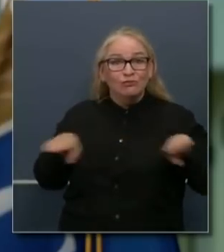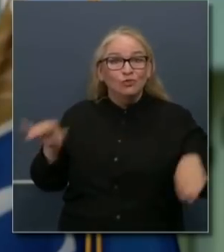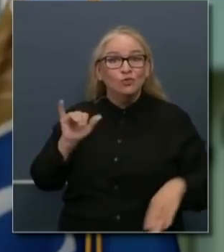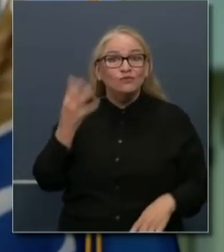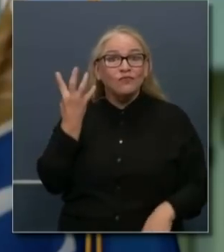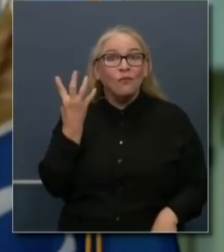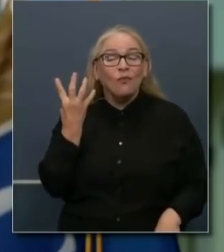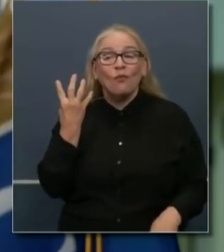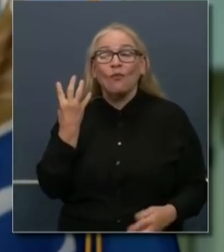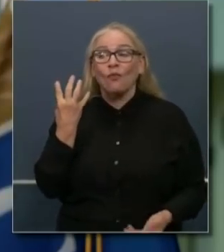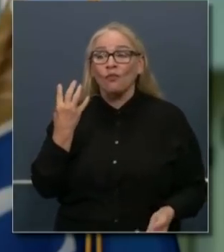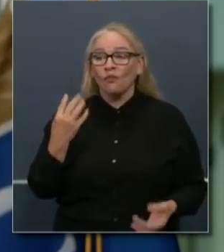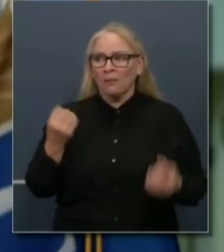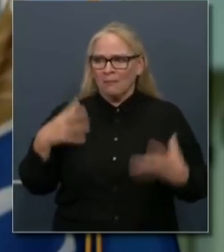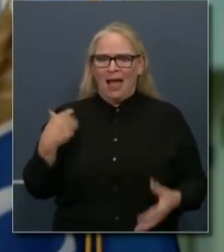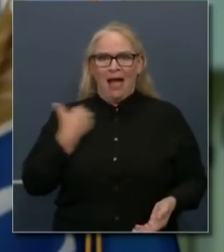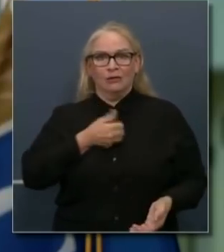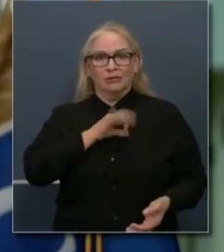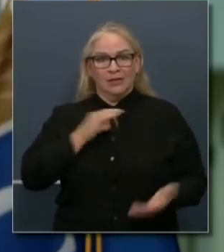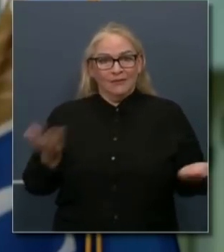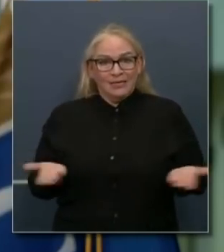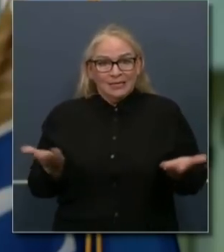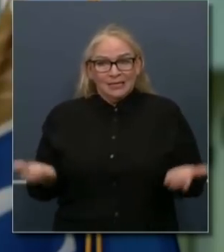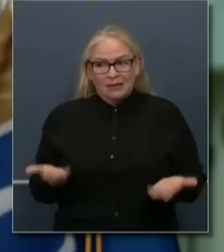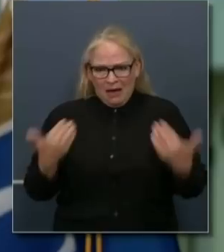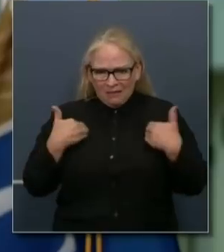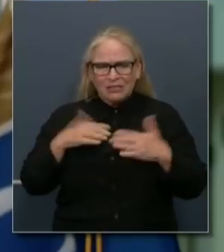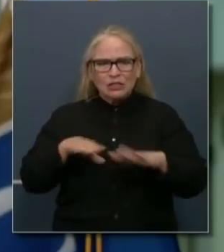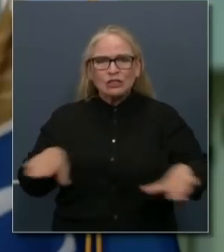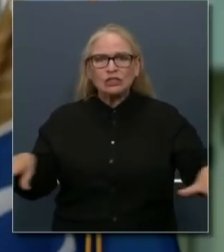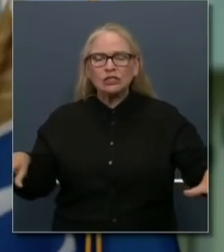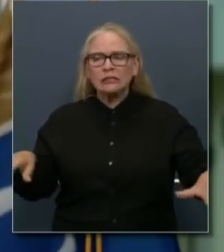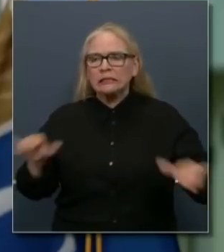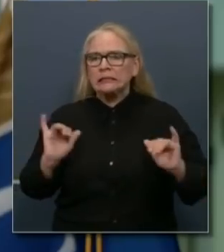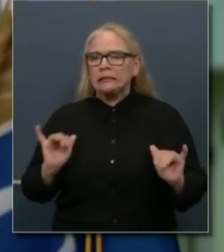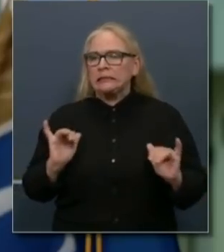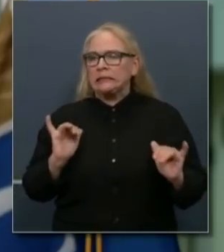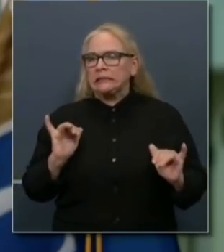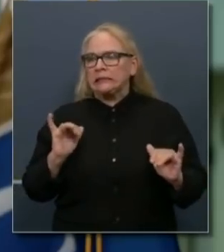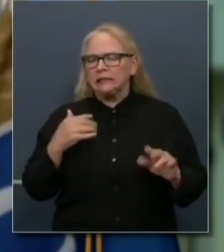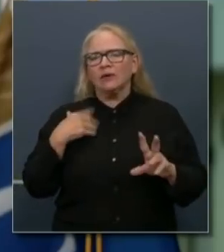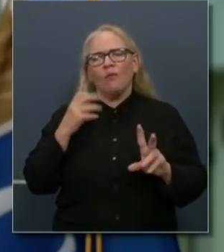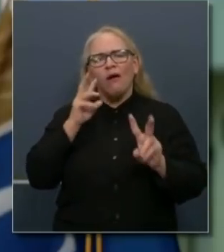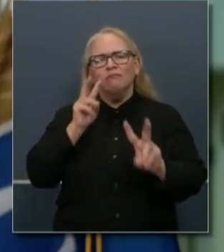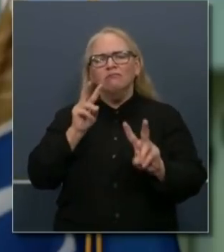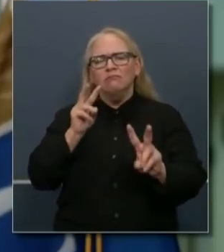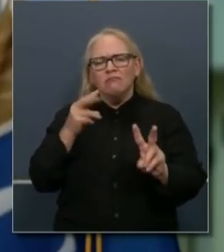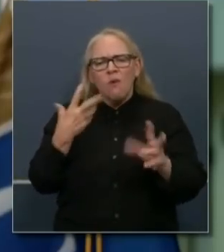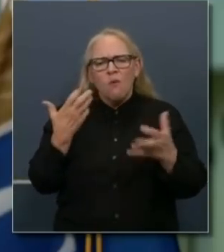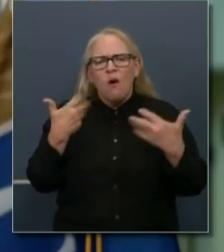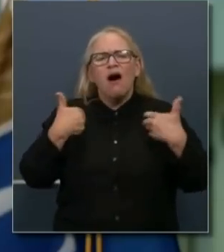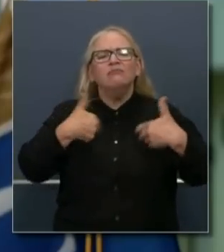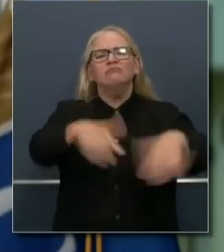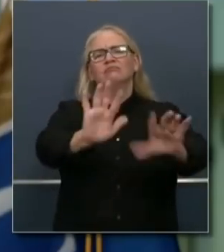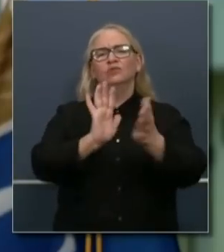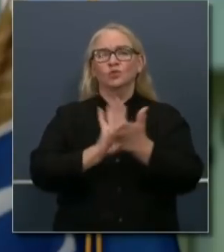THE STATE OF CALIFORNIA WITH DR. GALLY YOU'LL HEAR FROM IN A MOMENT, A FATHER OF FOUR TO SO MANY MEMBERS OF OUR STAFF THAT